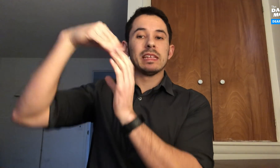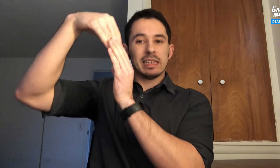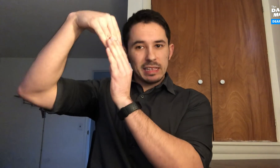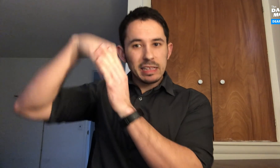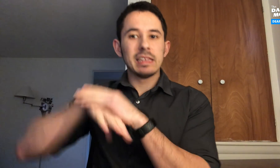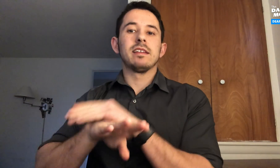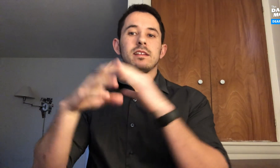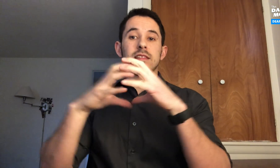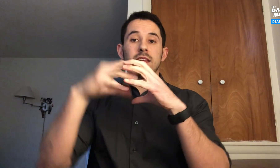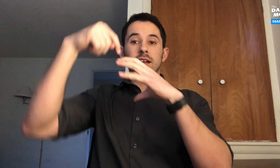a perfect match in size,